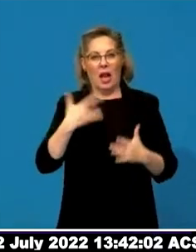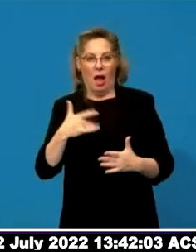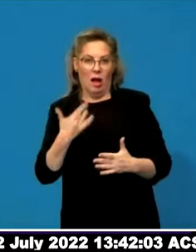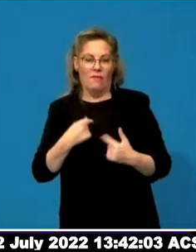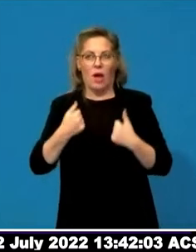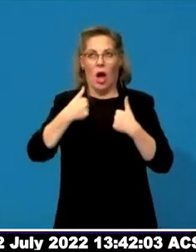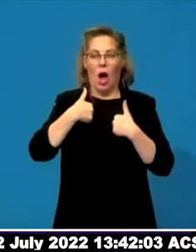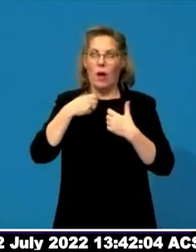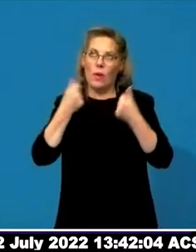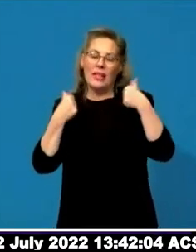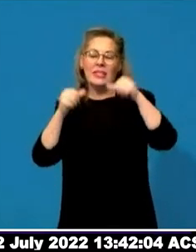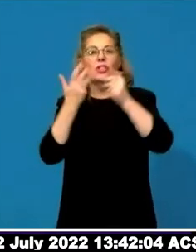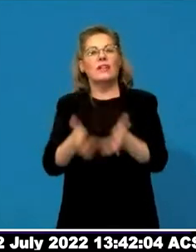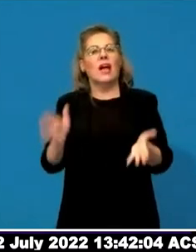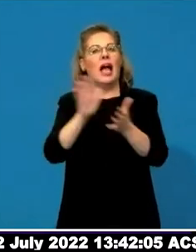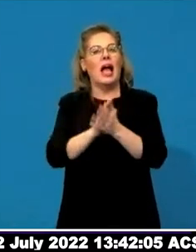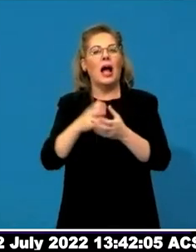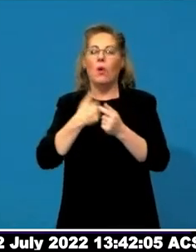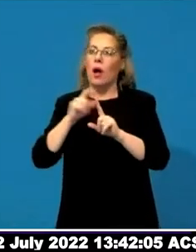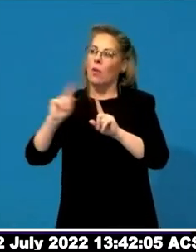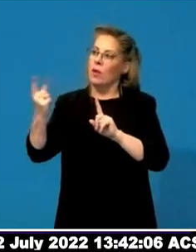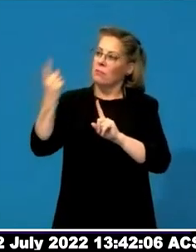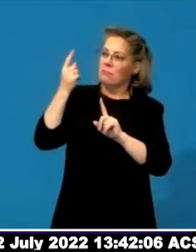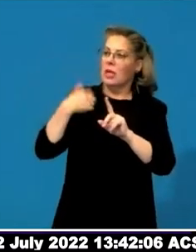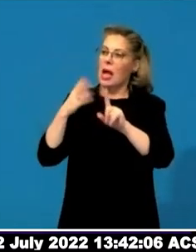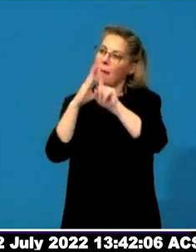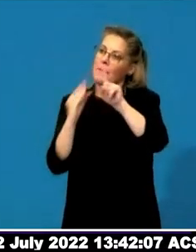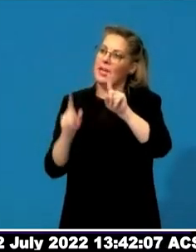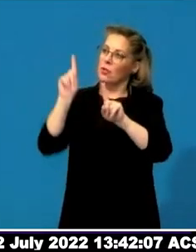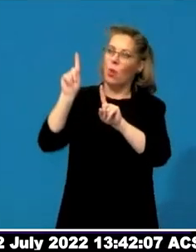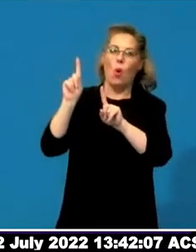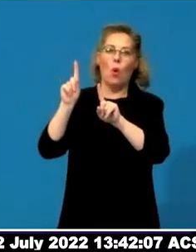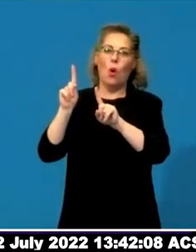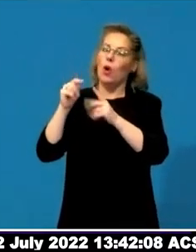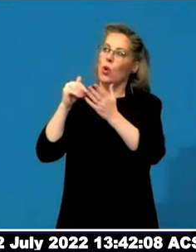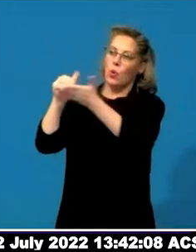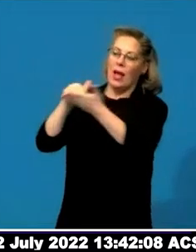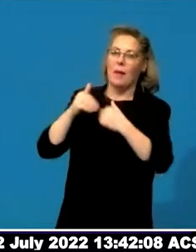who will assist me to make good decisions in my daily life and to build independent skills and abilities.